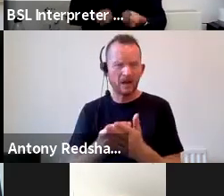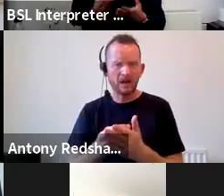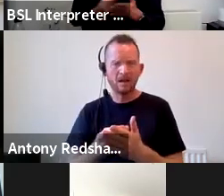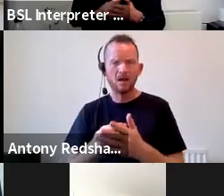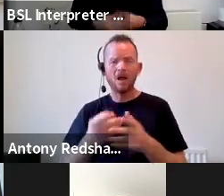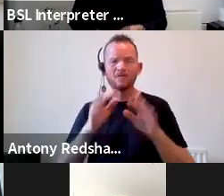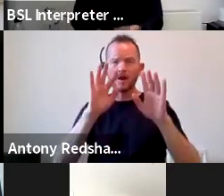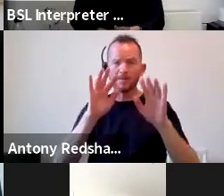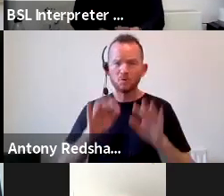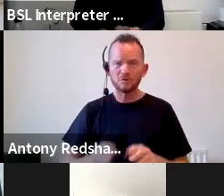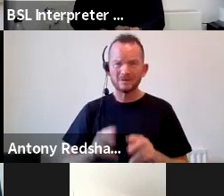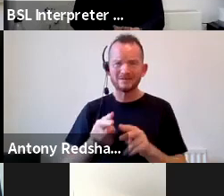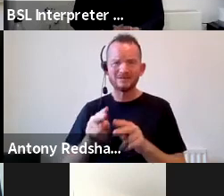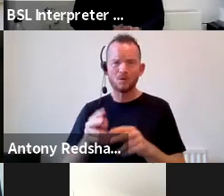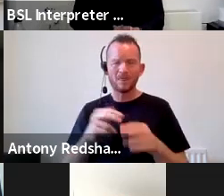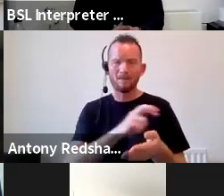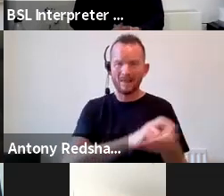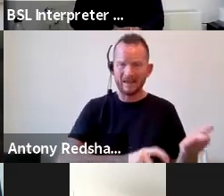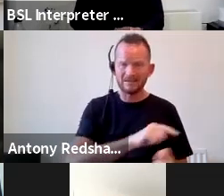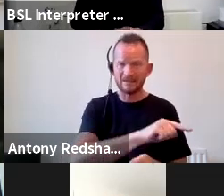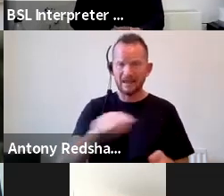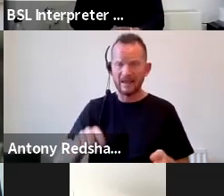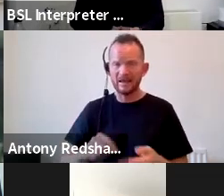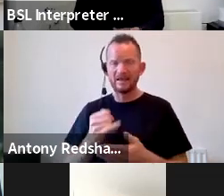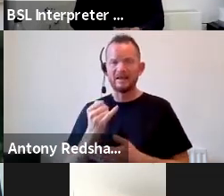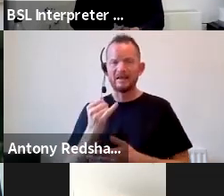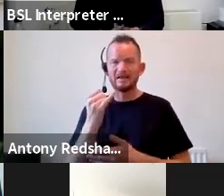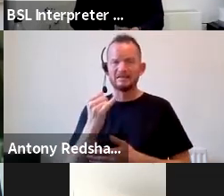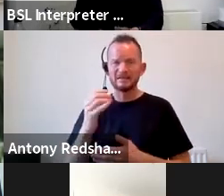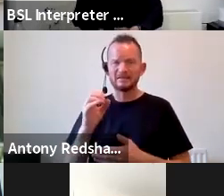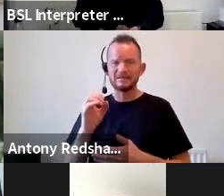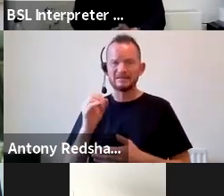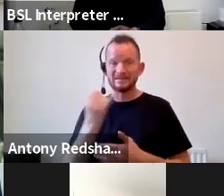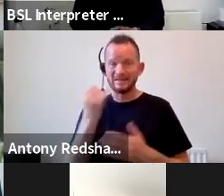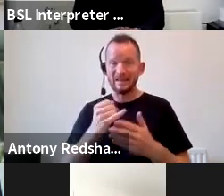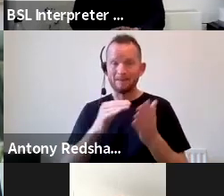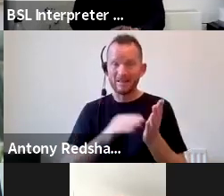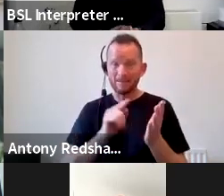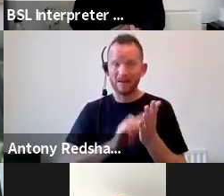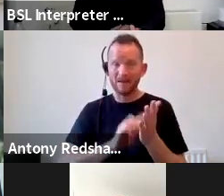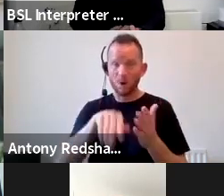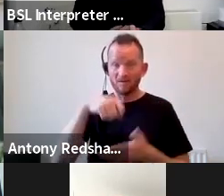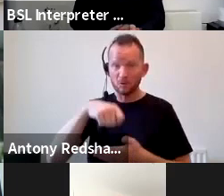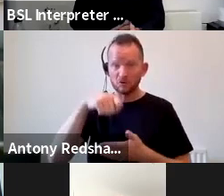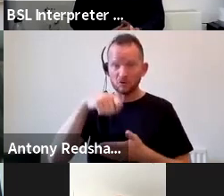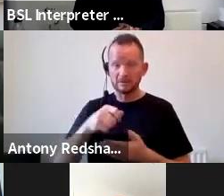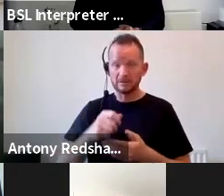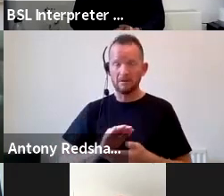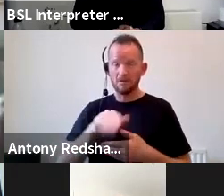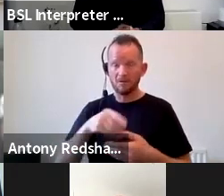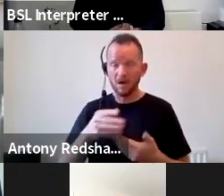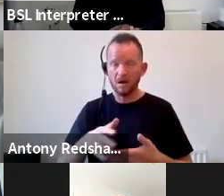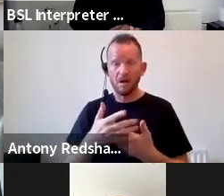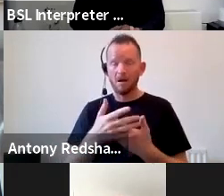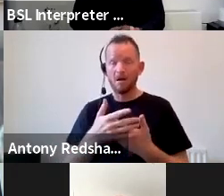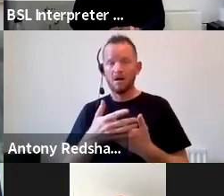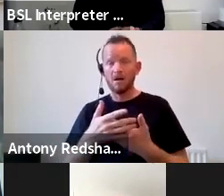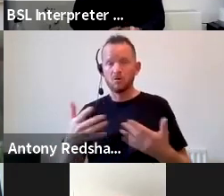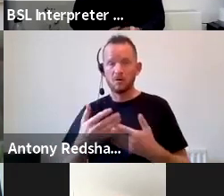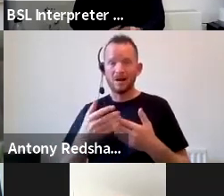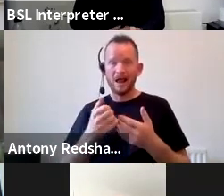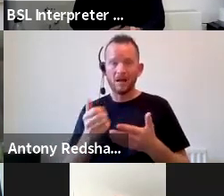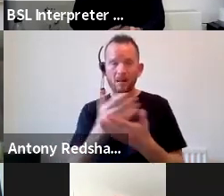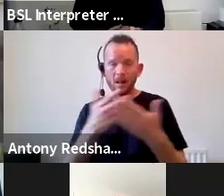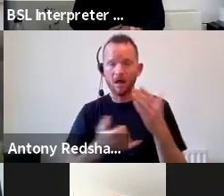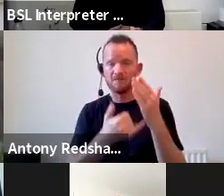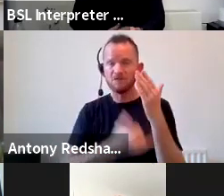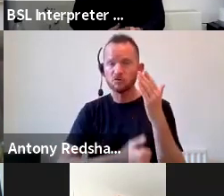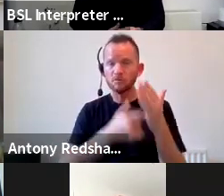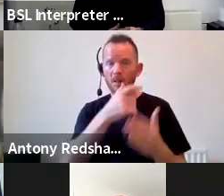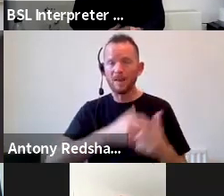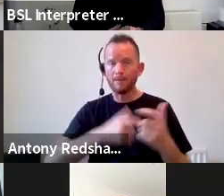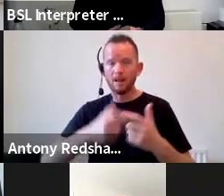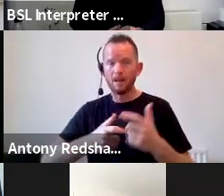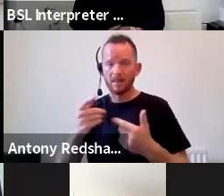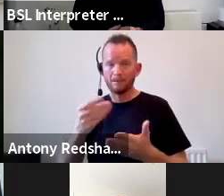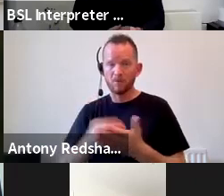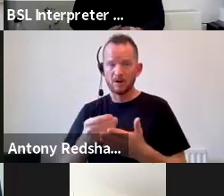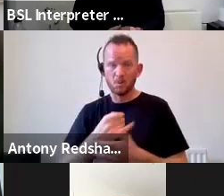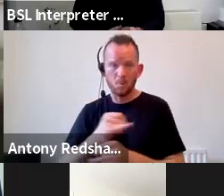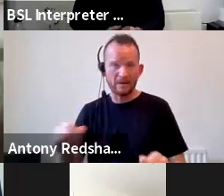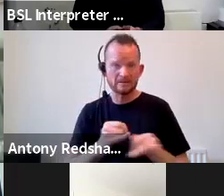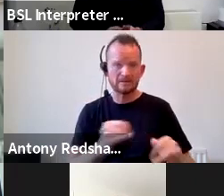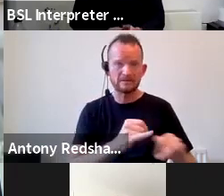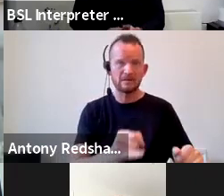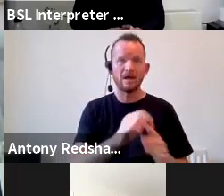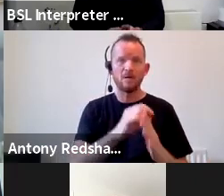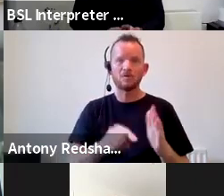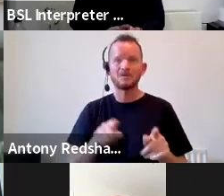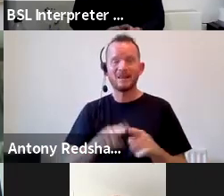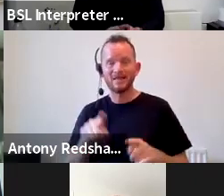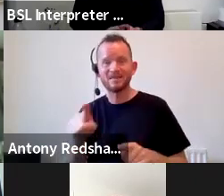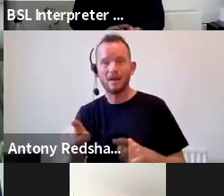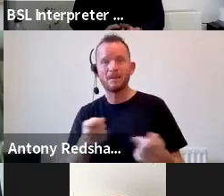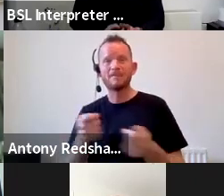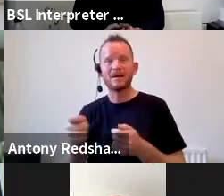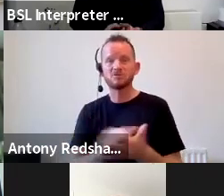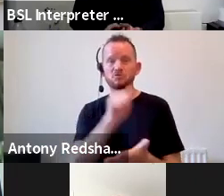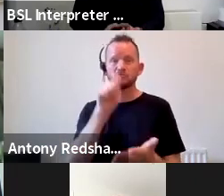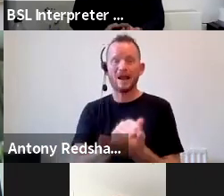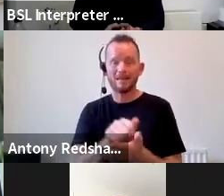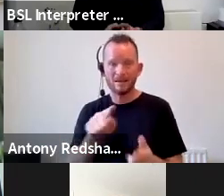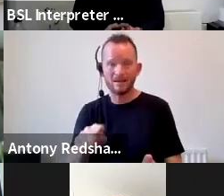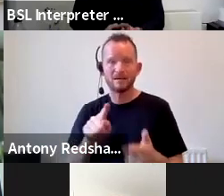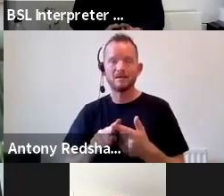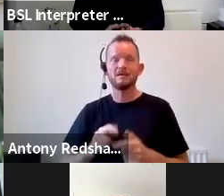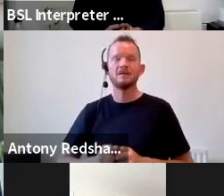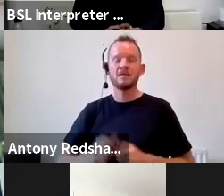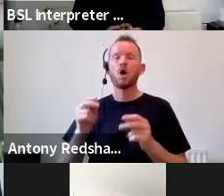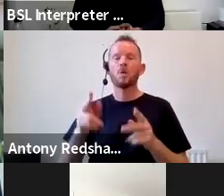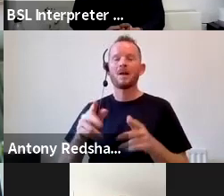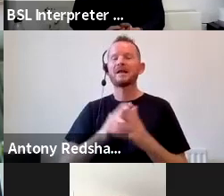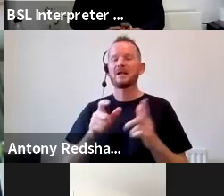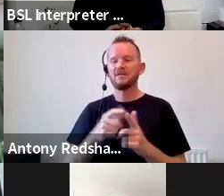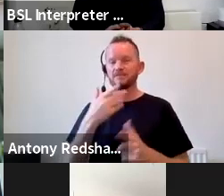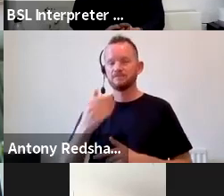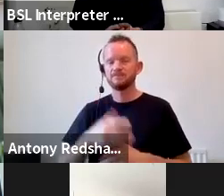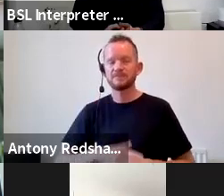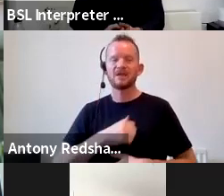You know, we've got a computer system now within the police. This has got 16 million pounds over budget matching what you could do with that. How many vulnerable people you could help effect of, you know, if projects like that, be managed correctly.